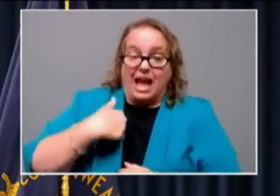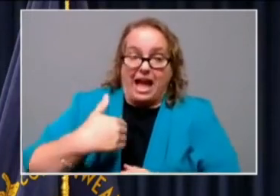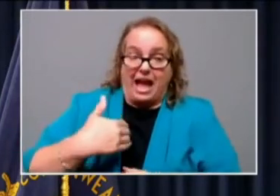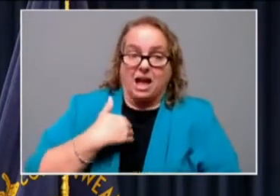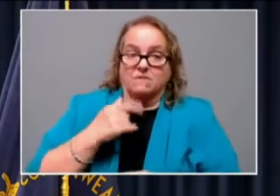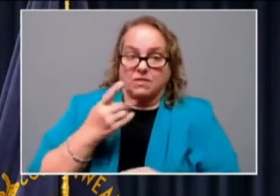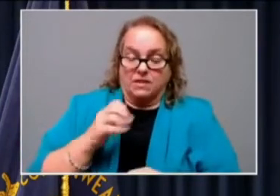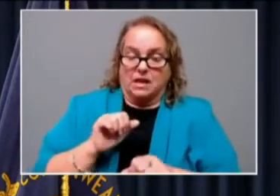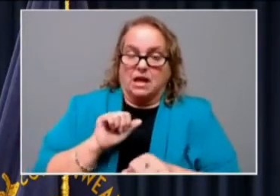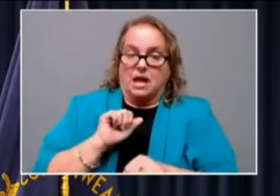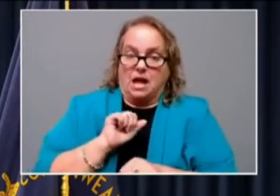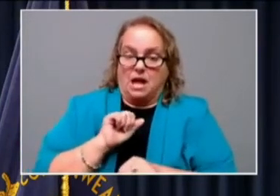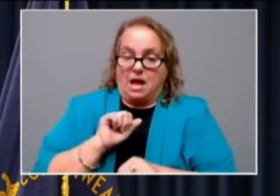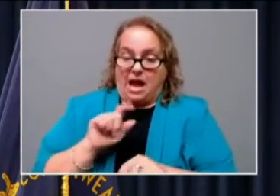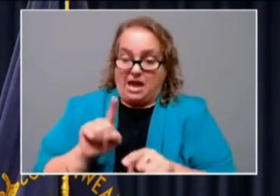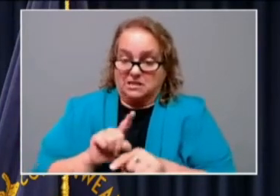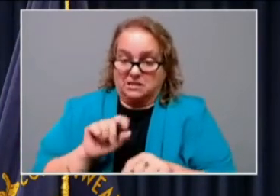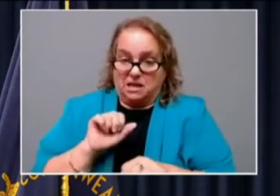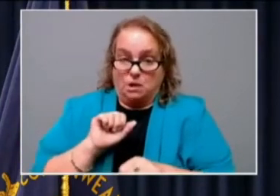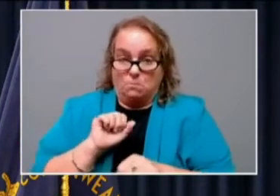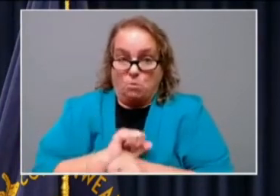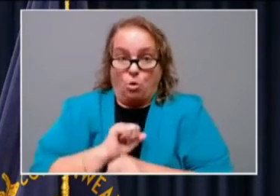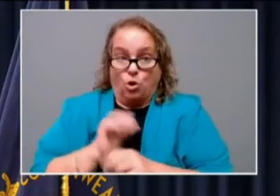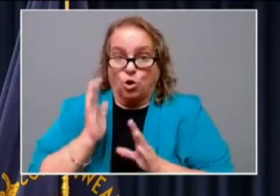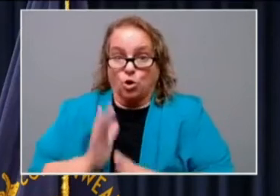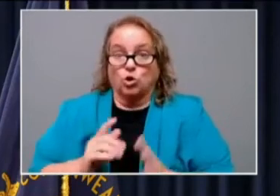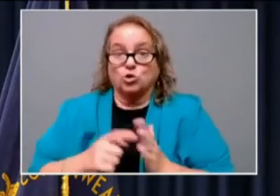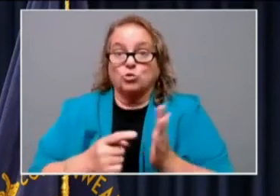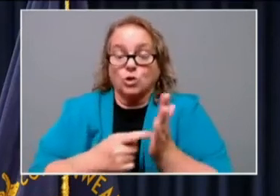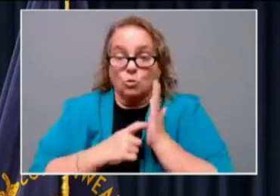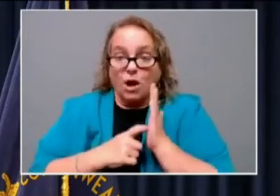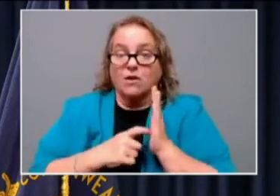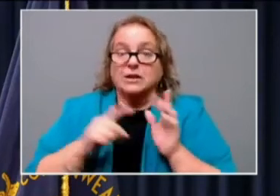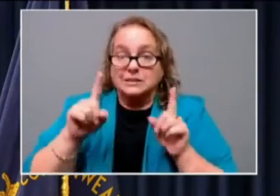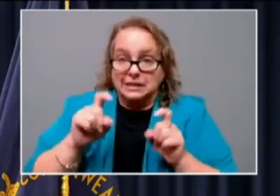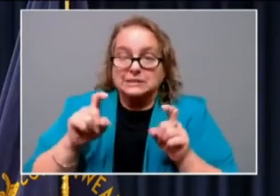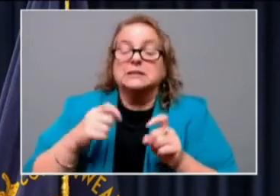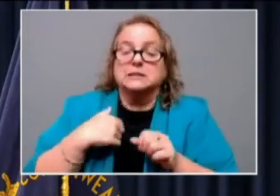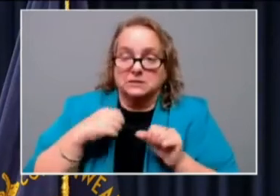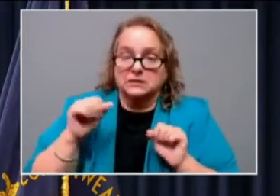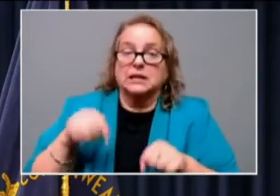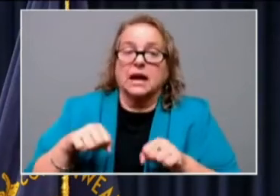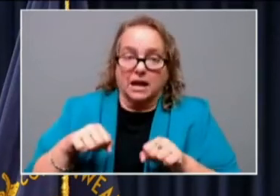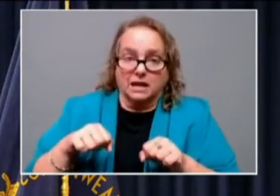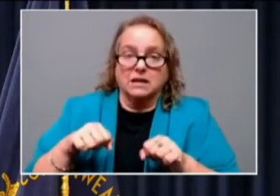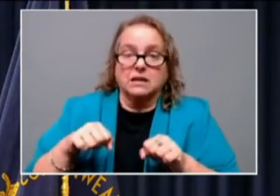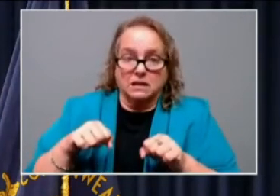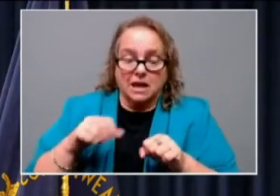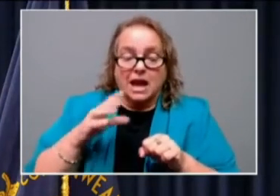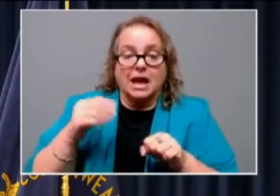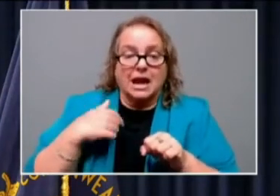require testing um and and uh to to require different levels of testing